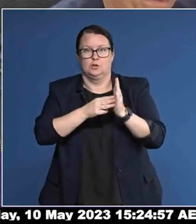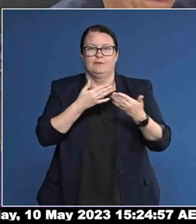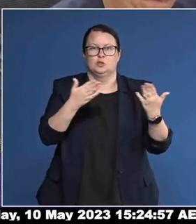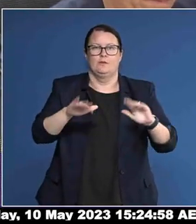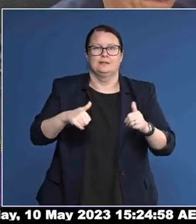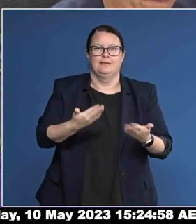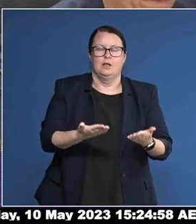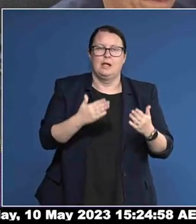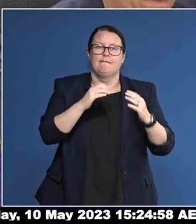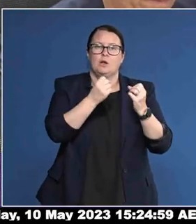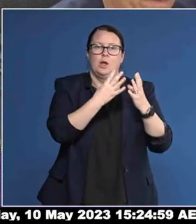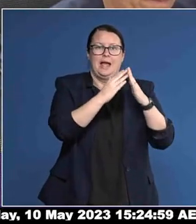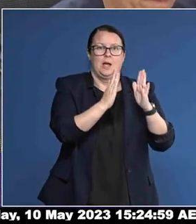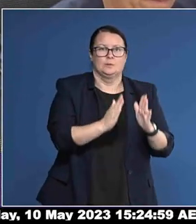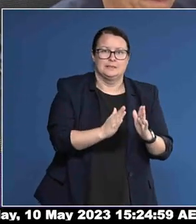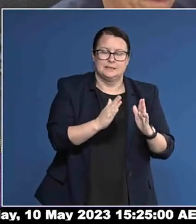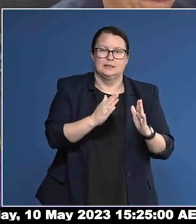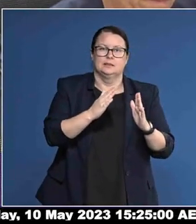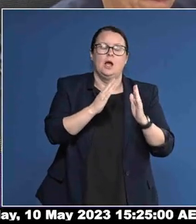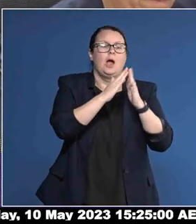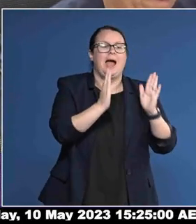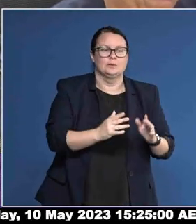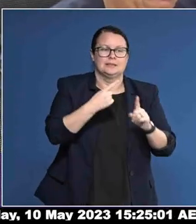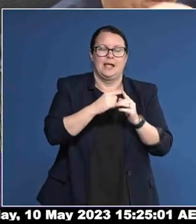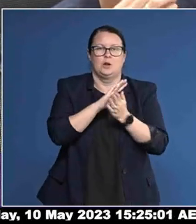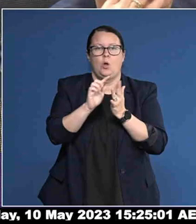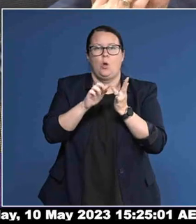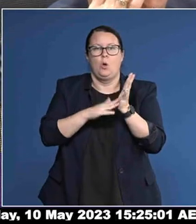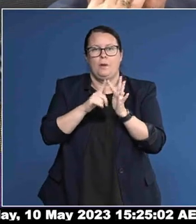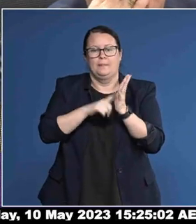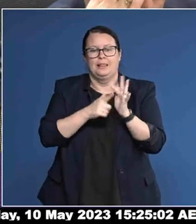Services within the Department of Communities, Housing and Digital Economy?